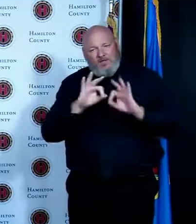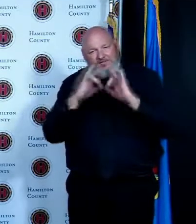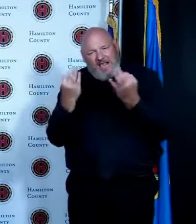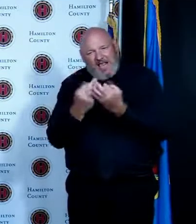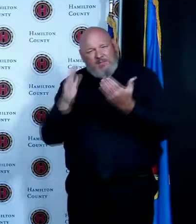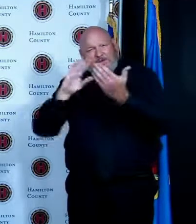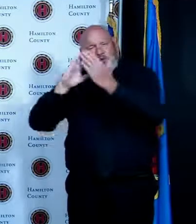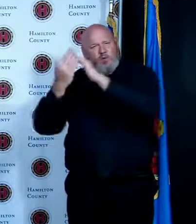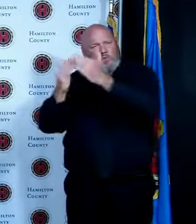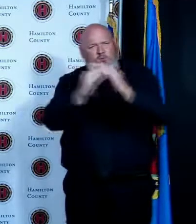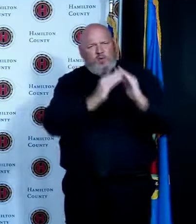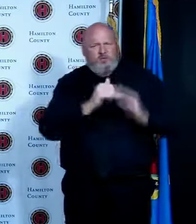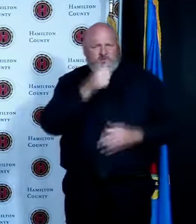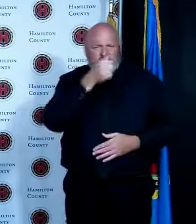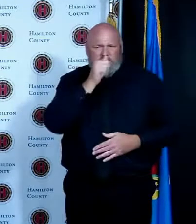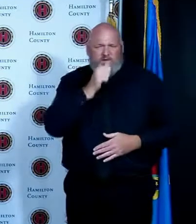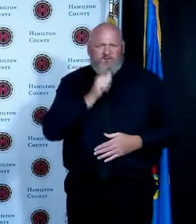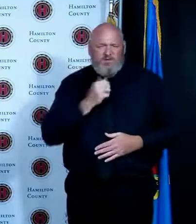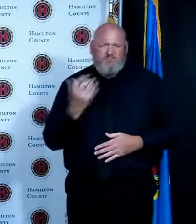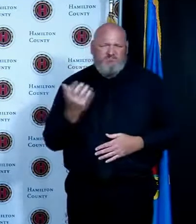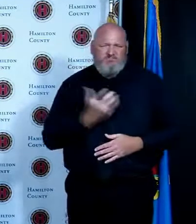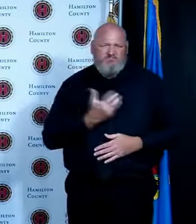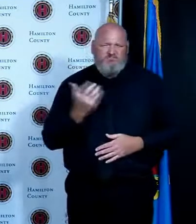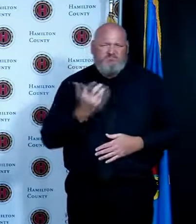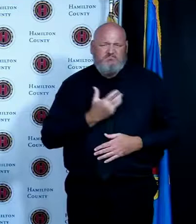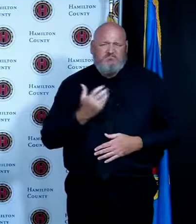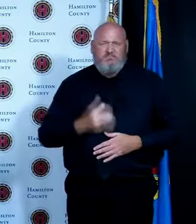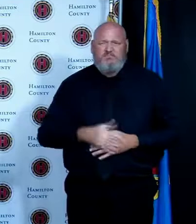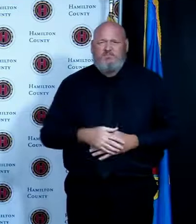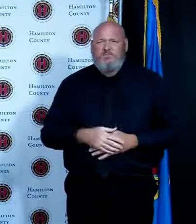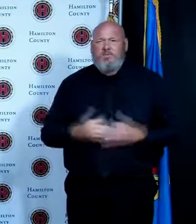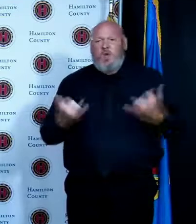and record unemployment so now is not the time to be evicting people from